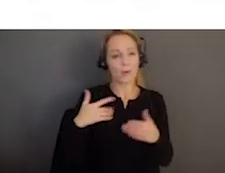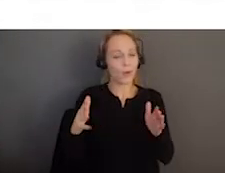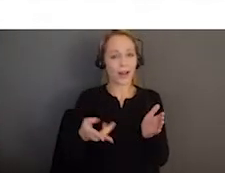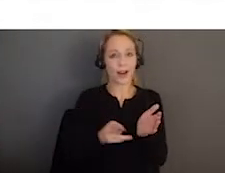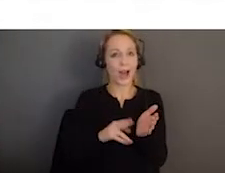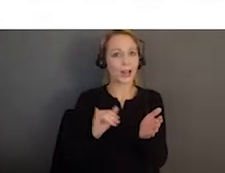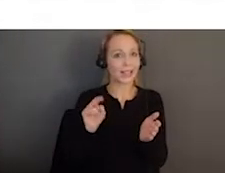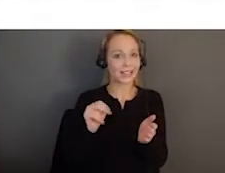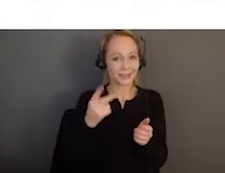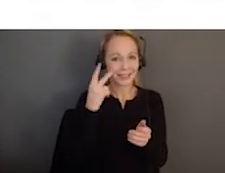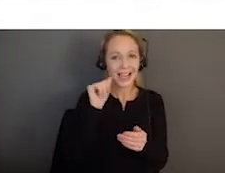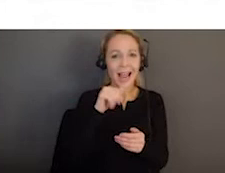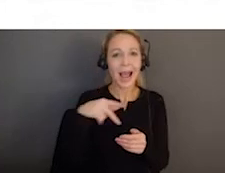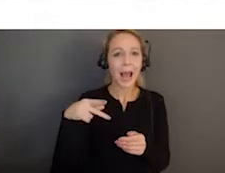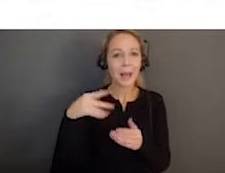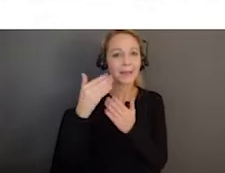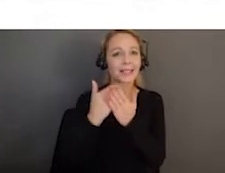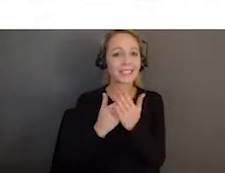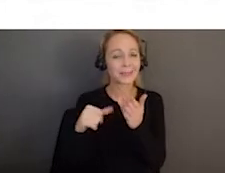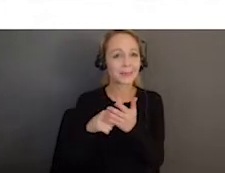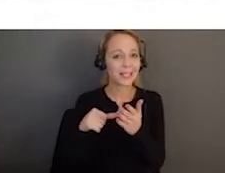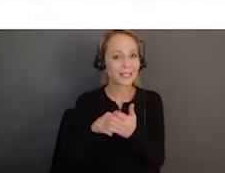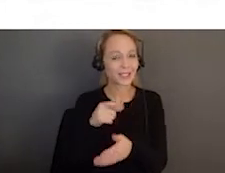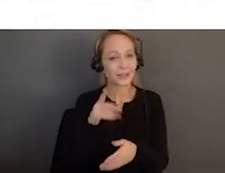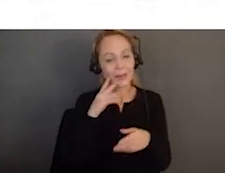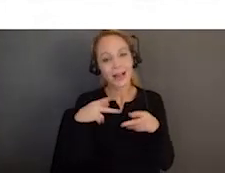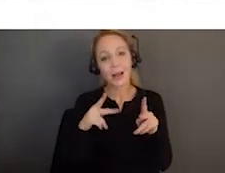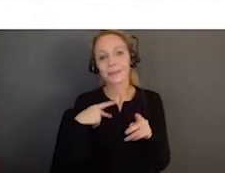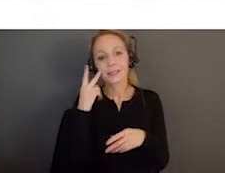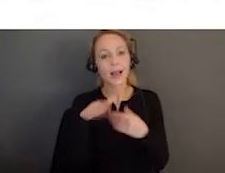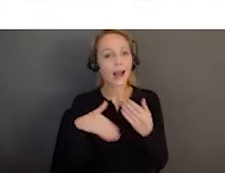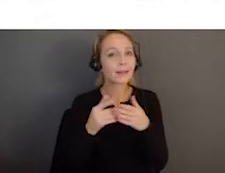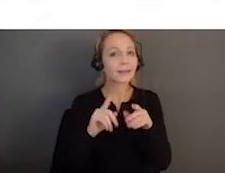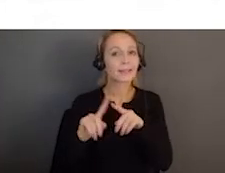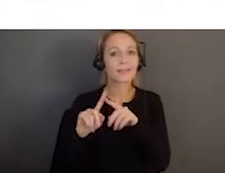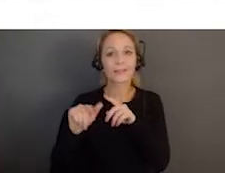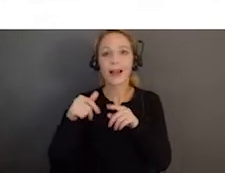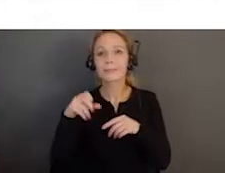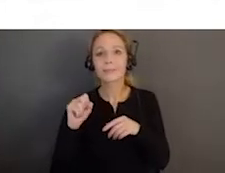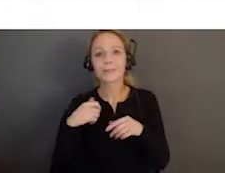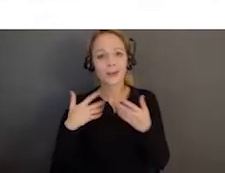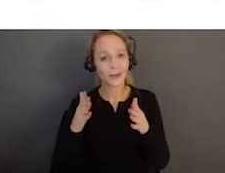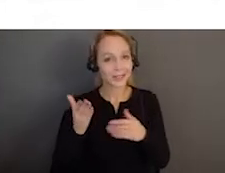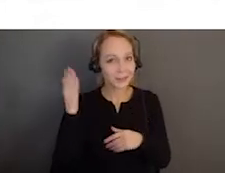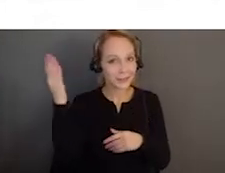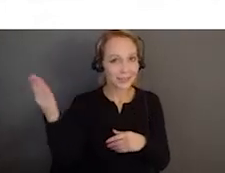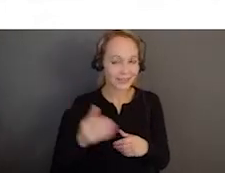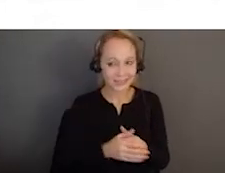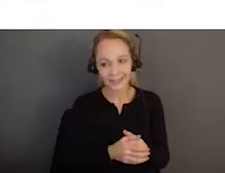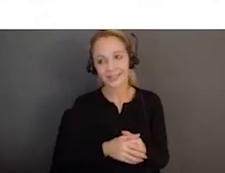THERE'S THIS APPLICATION LISTING PAGE WHICH WILL ALLOW ME TO SEE ALL THE APPLICATIONS THAT I'VE SUBMITTED. THAT'S COOL, STEF.